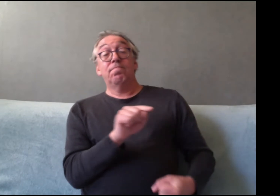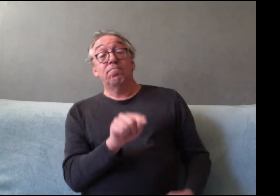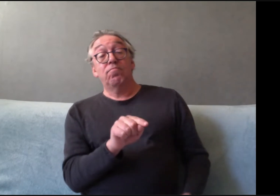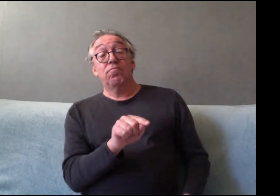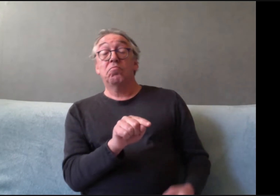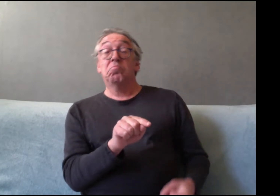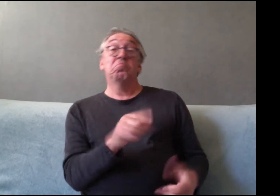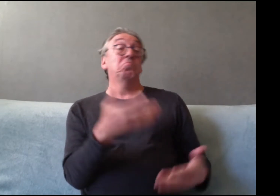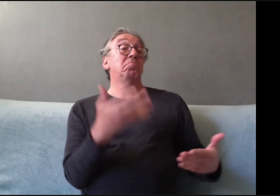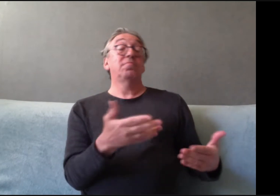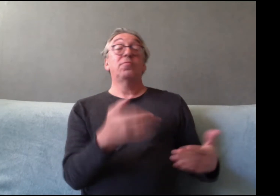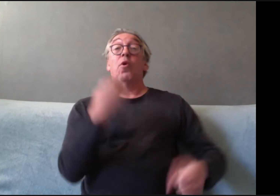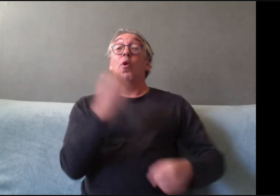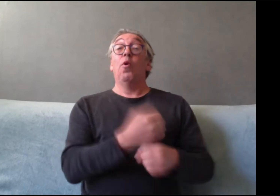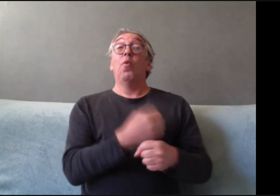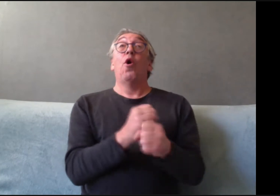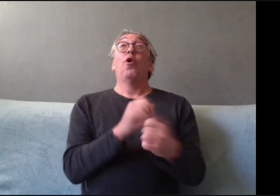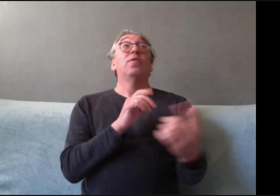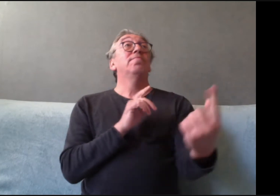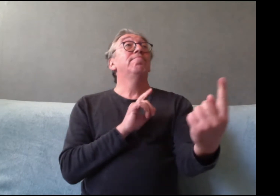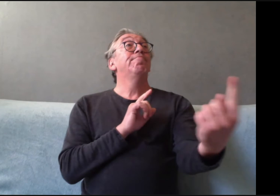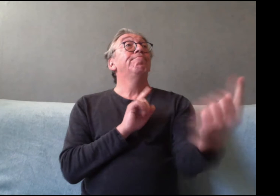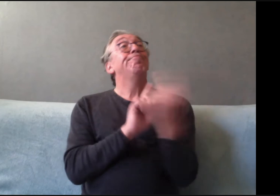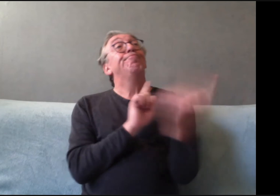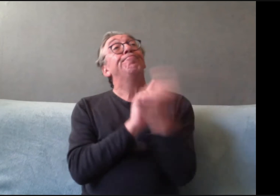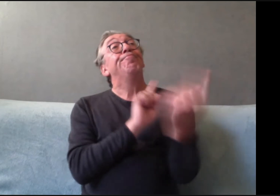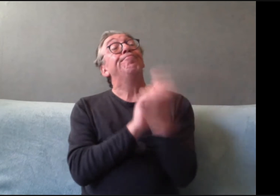so they don't deal with the public,